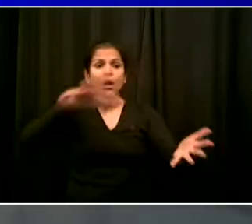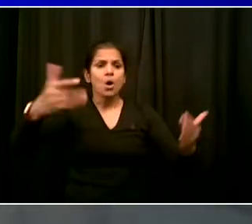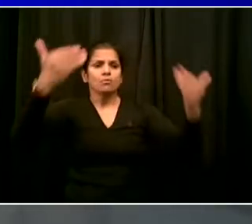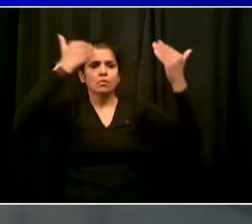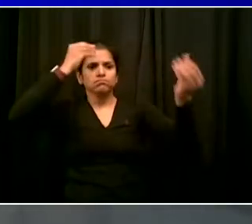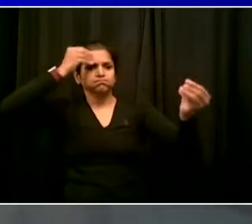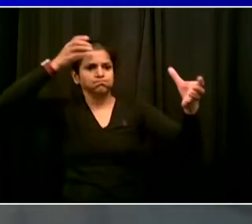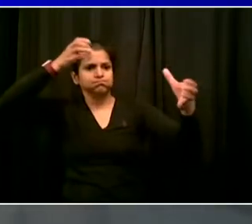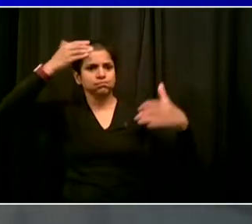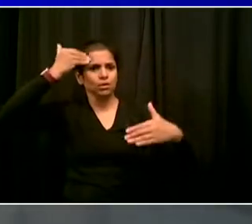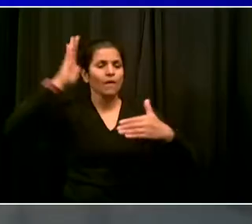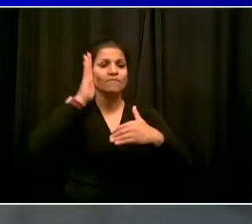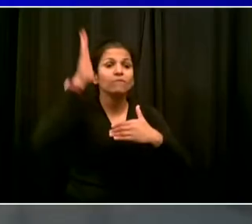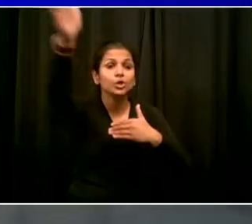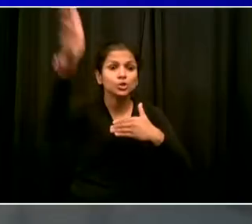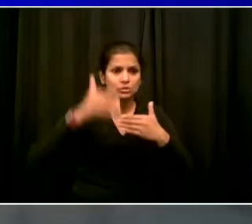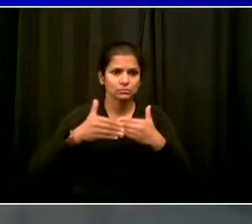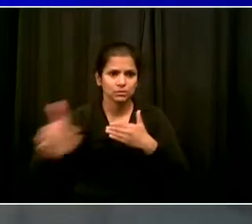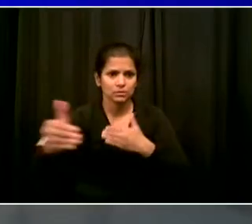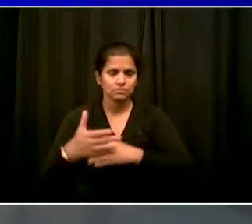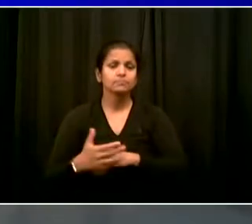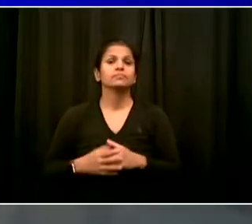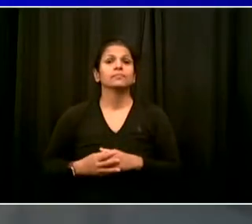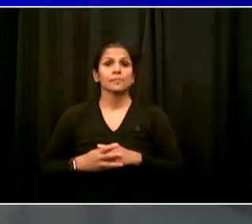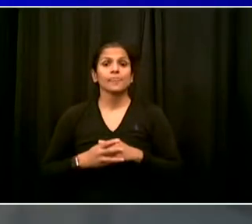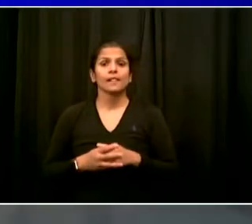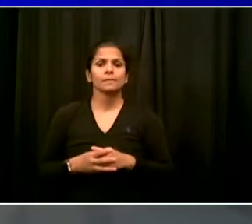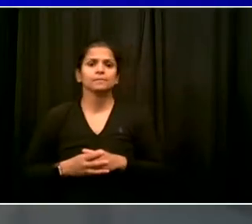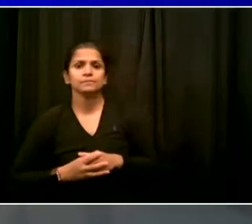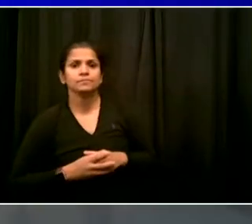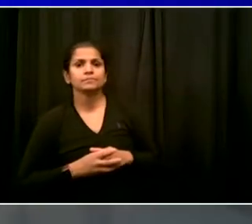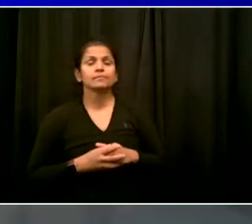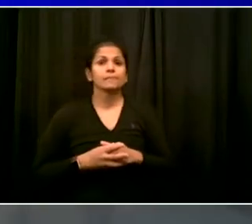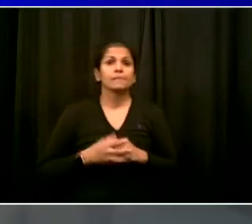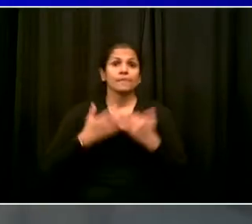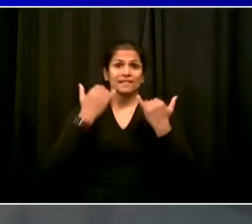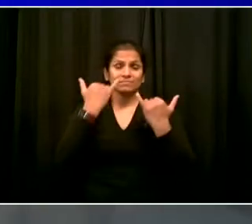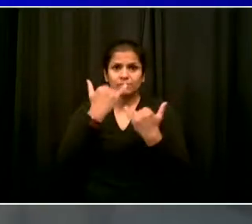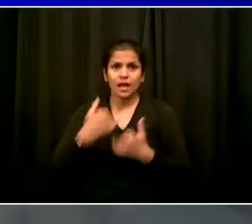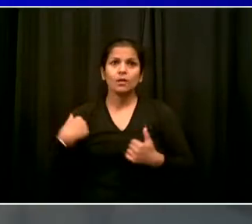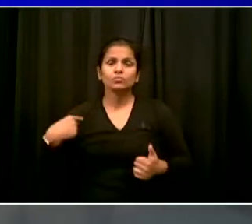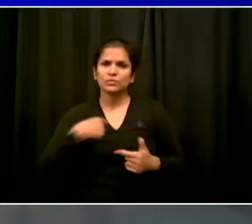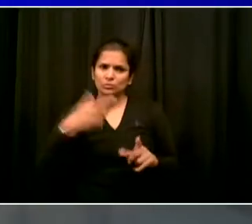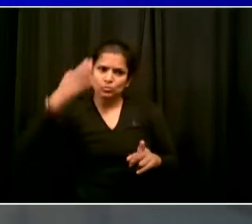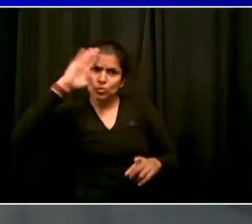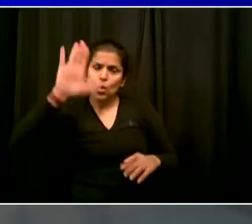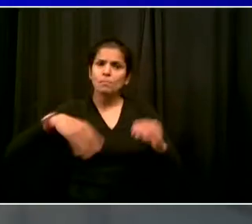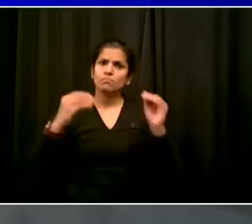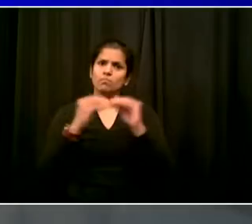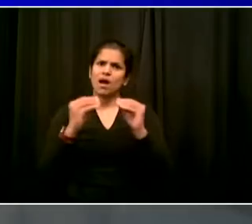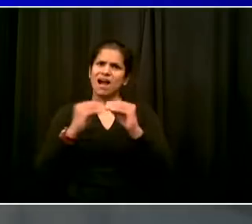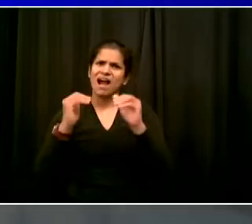THE CHALLENGE. WE CAN GET AHEAD OF IT ANDND WE CAN PROVE IT CAN BE DONE RIGHT HERE IN NEW YORK CITY.